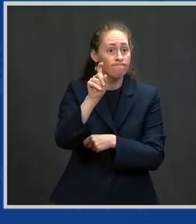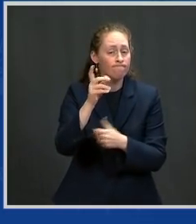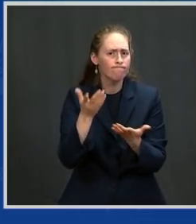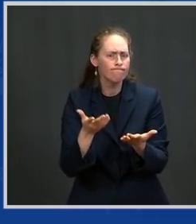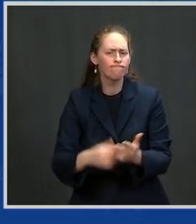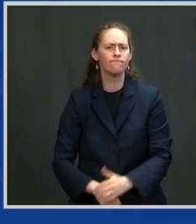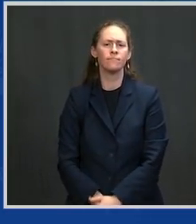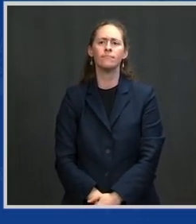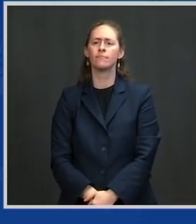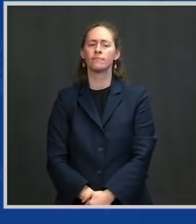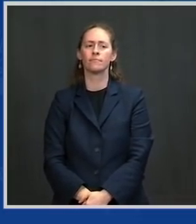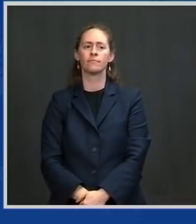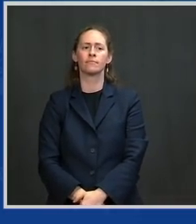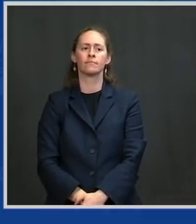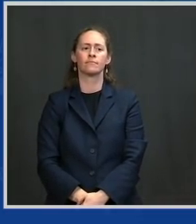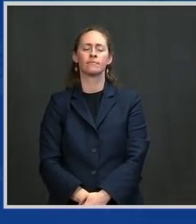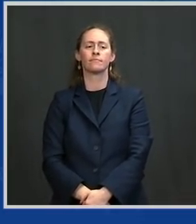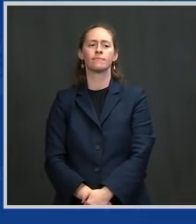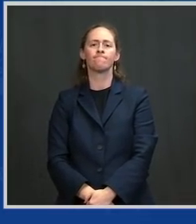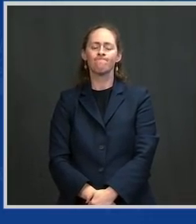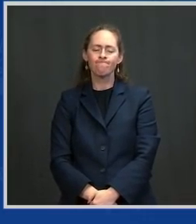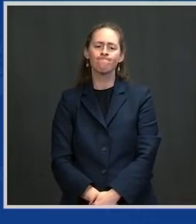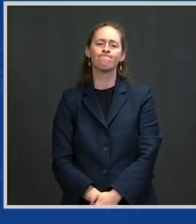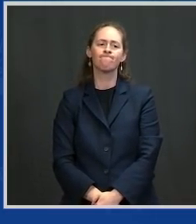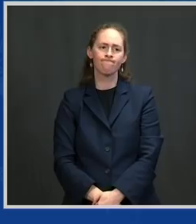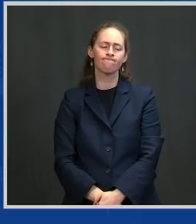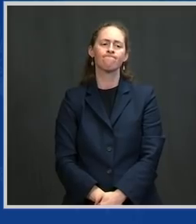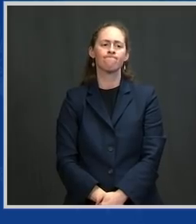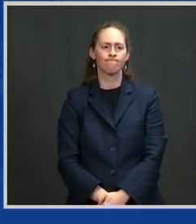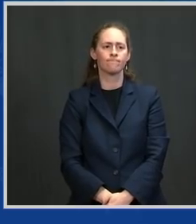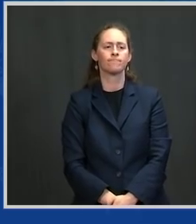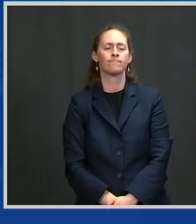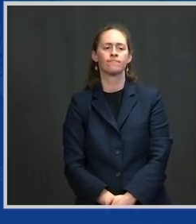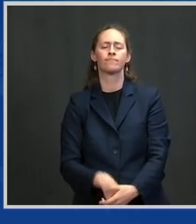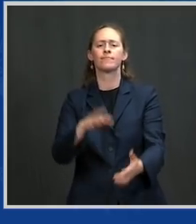The President: What I'm saying is them -- to them is: Watch me.